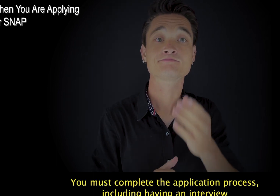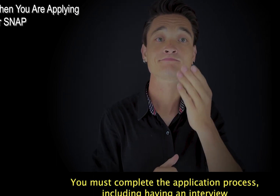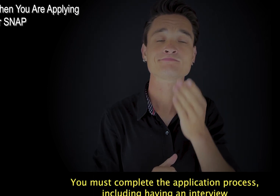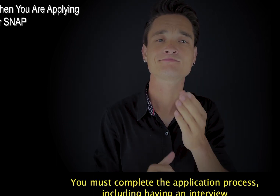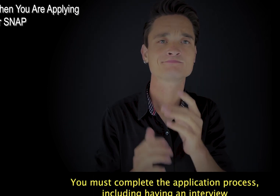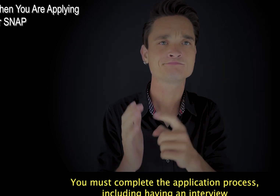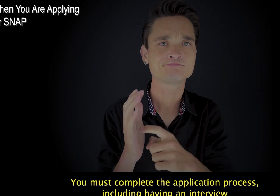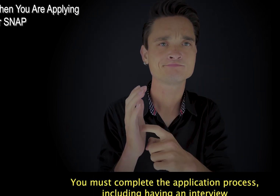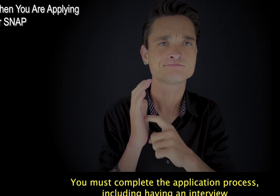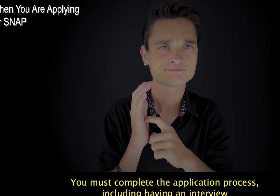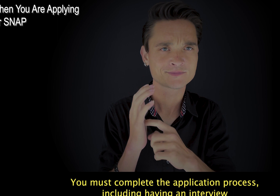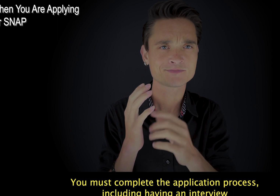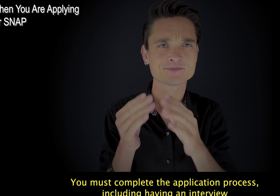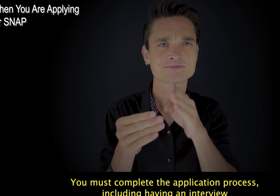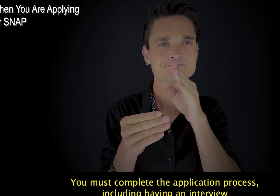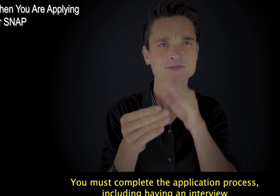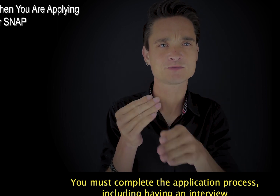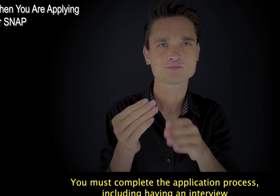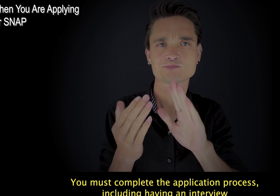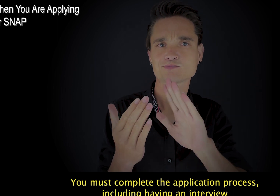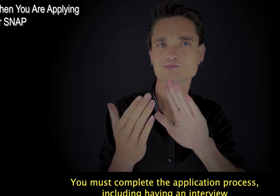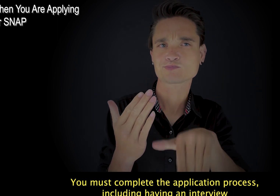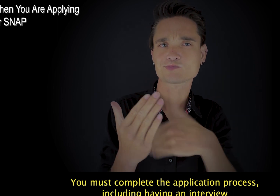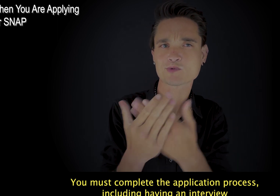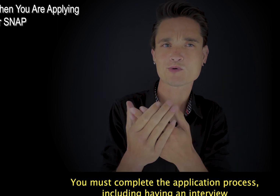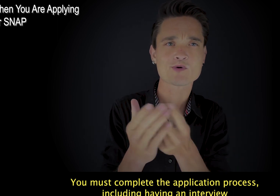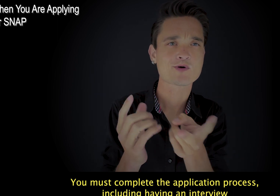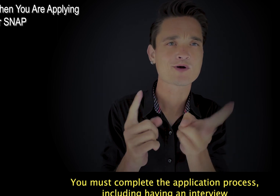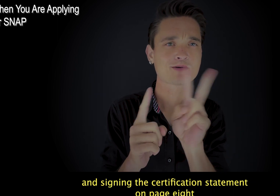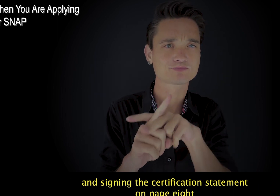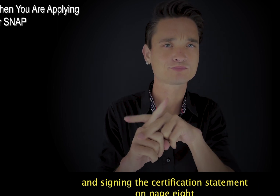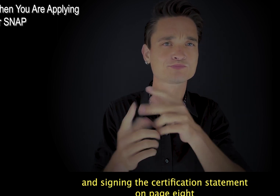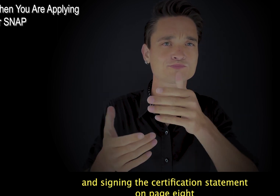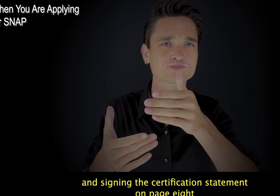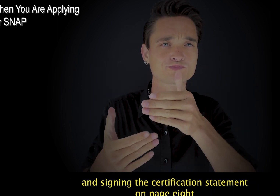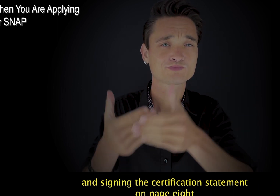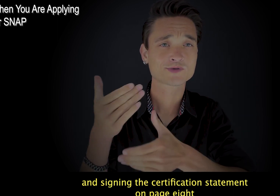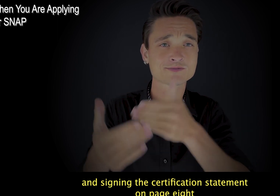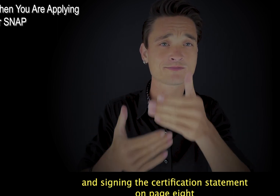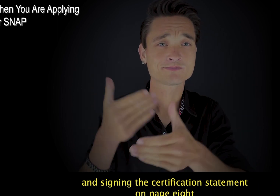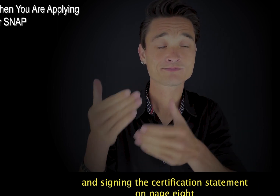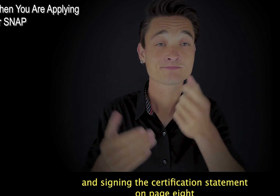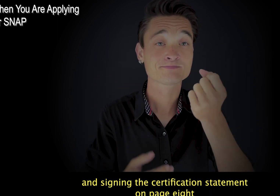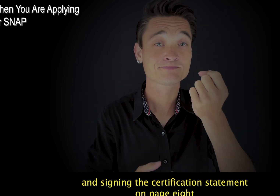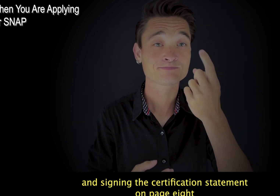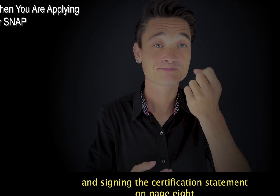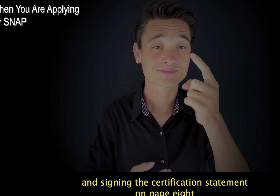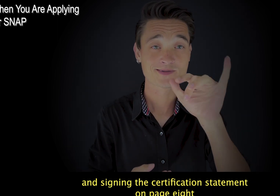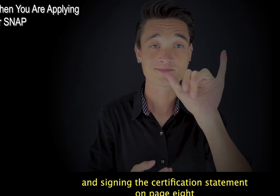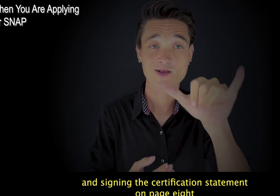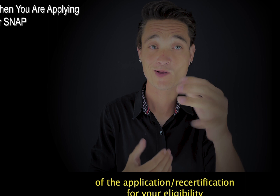You must complete the application process, including having an interview and signing the certification statement on page eight